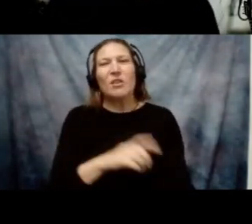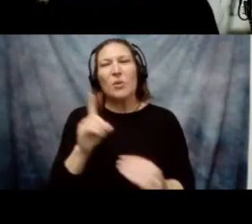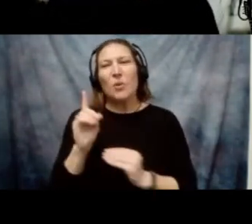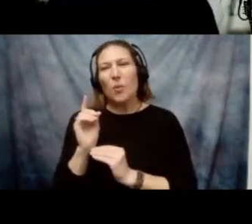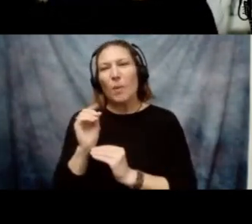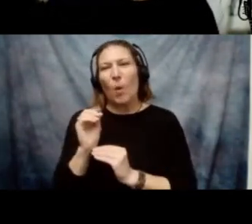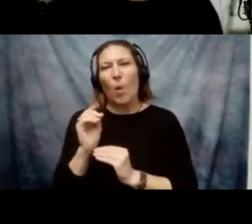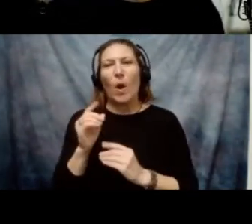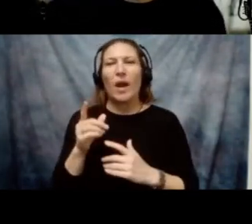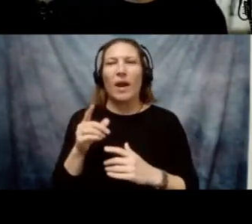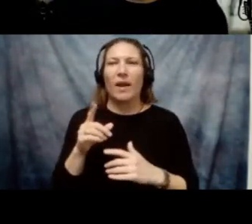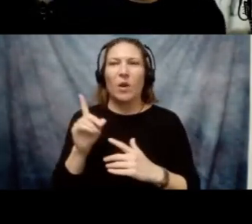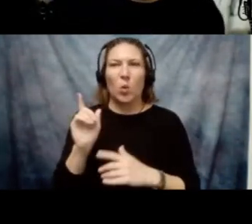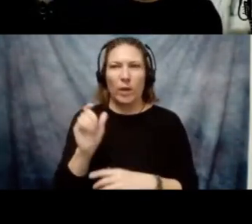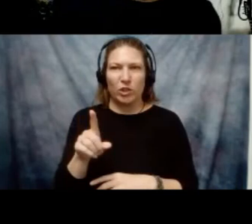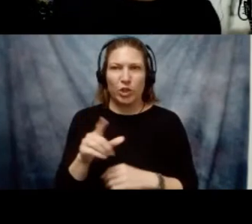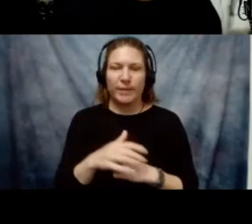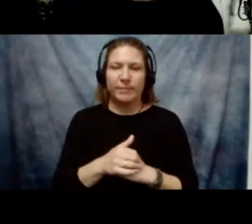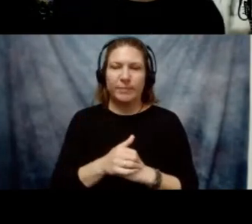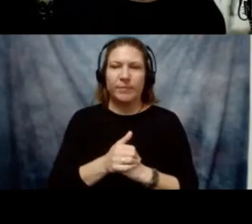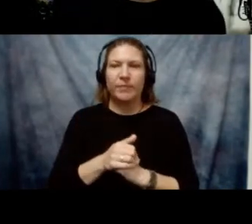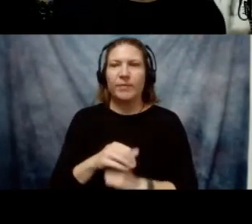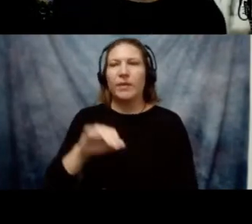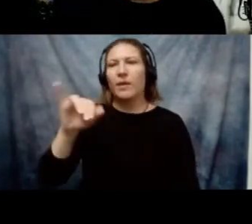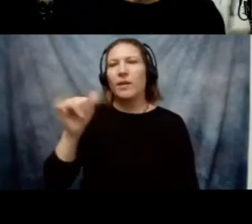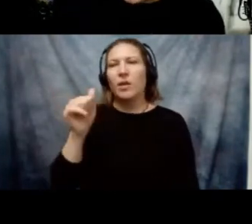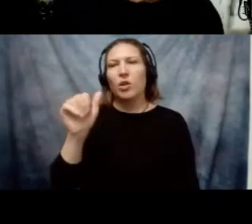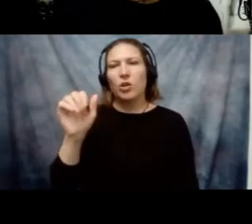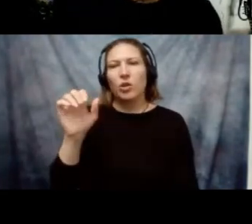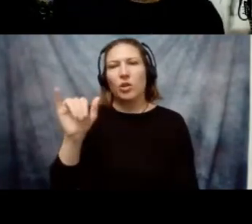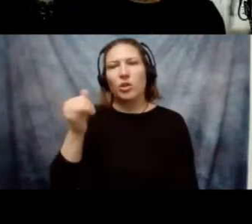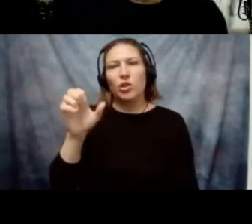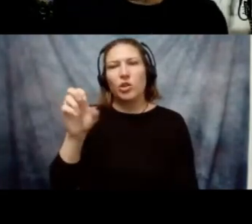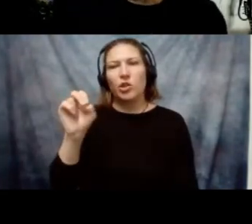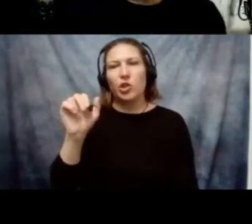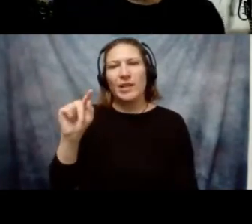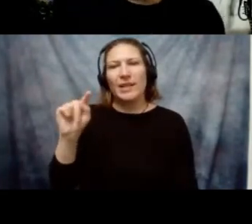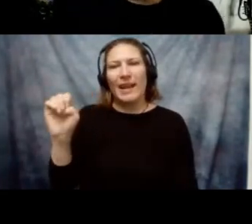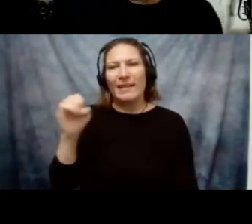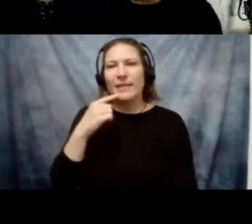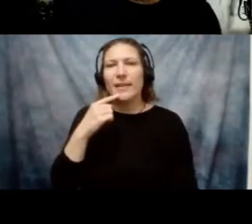the beginning but what are some best practices for making improvements on existing courses